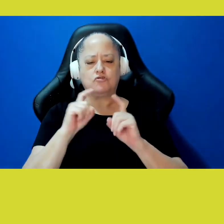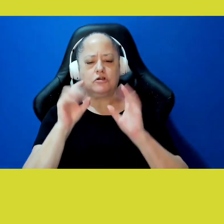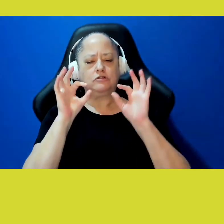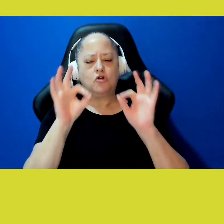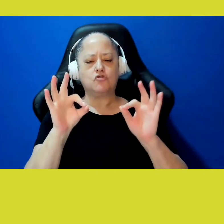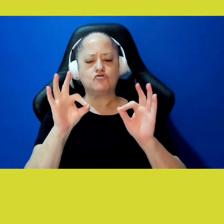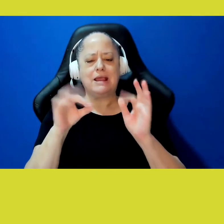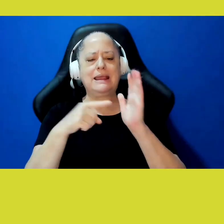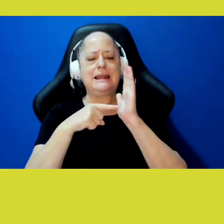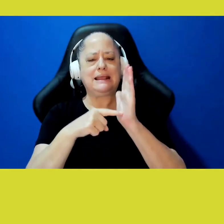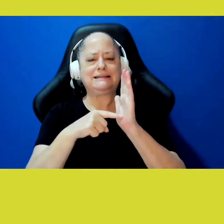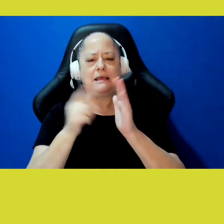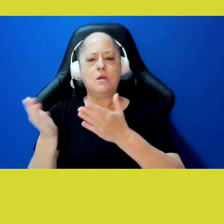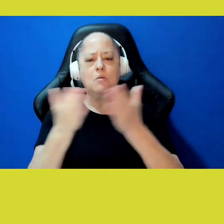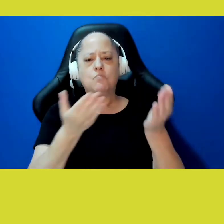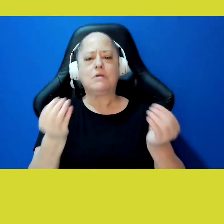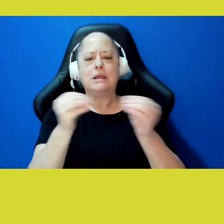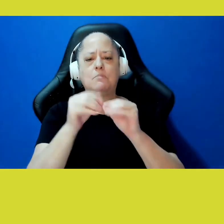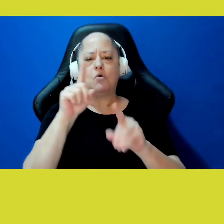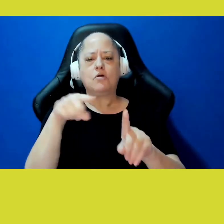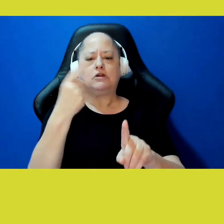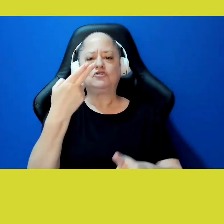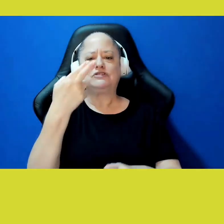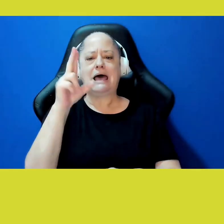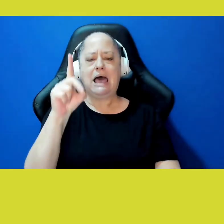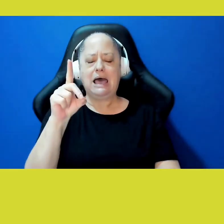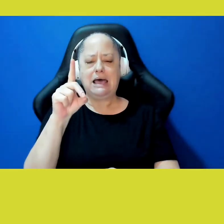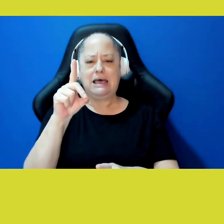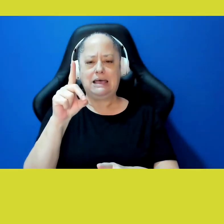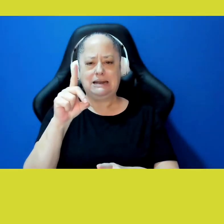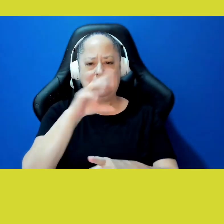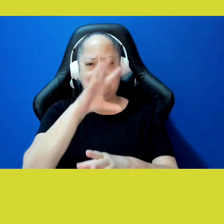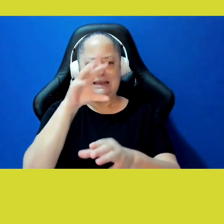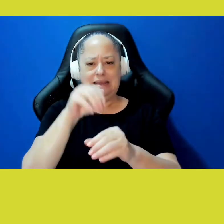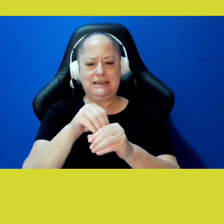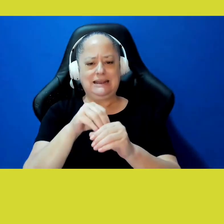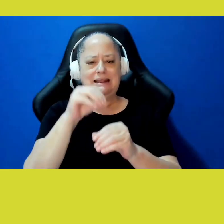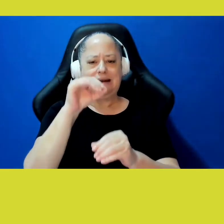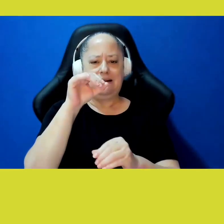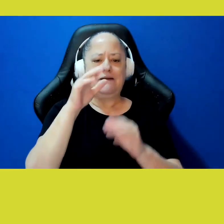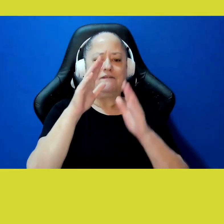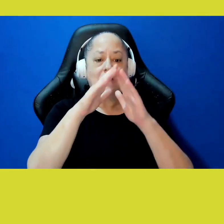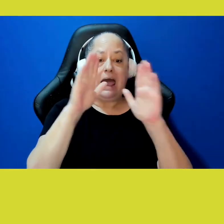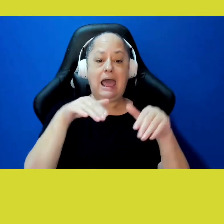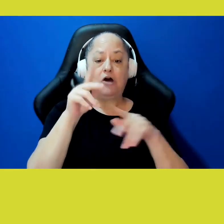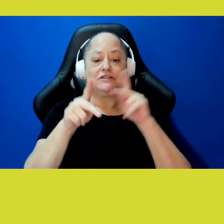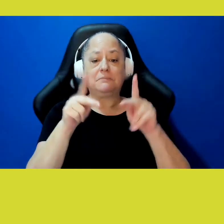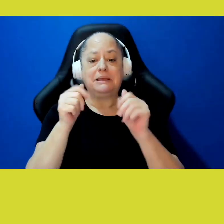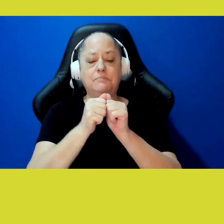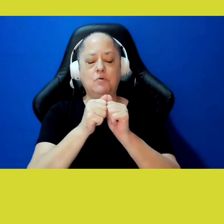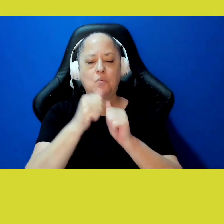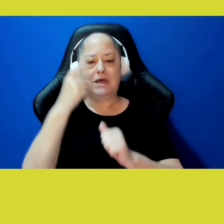need to bring more than just HUD into the picture if we're going to be housing people that have mental health and addiction or health needs.